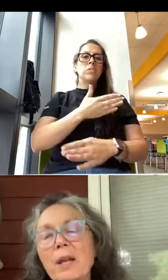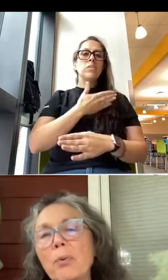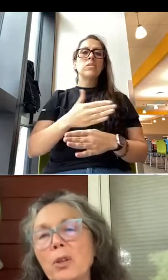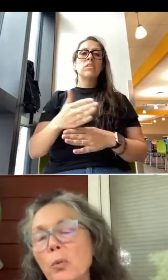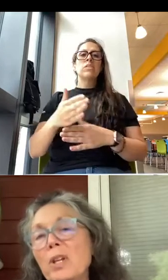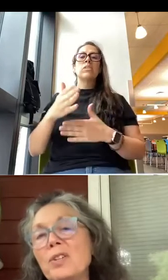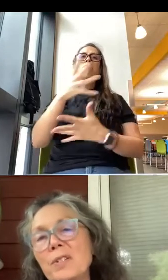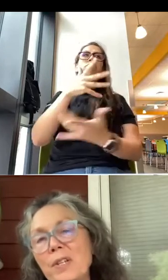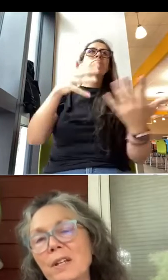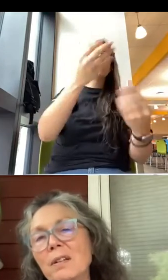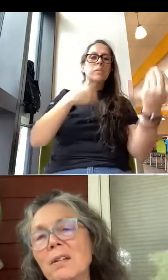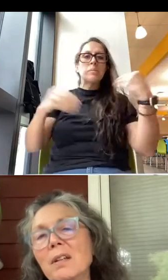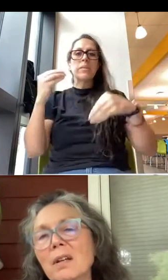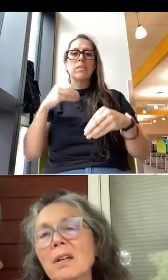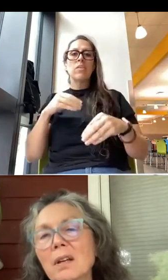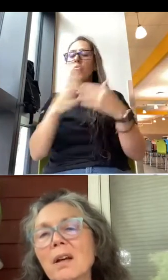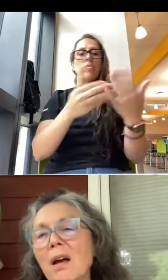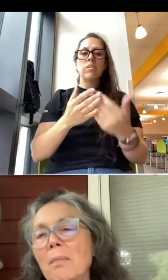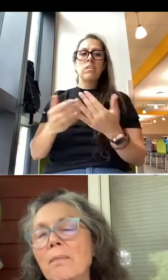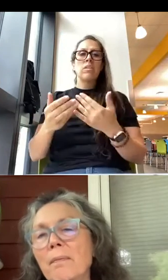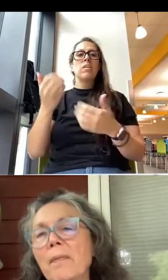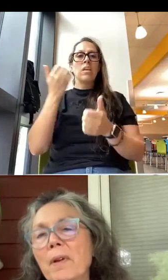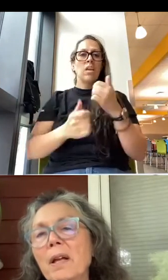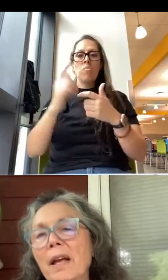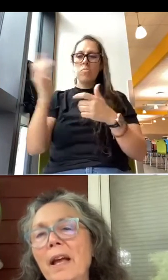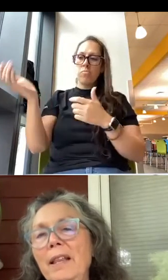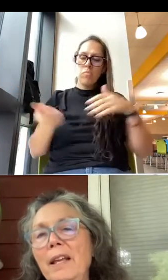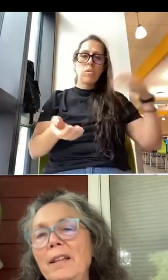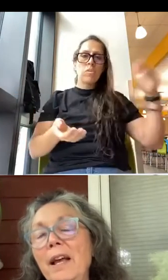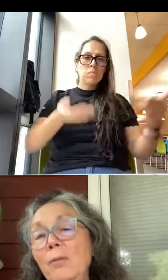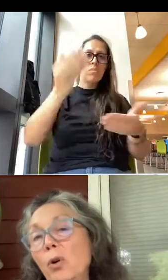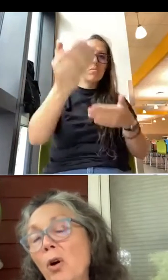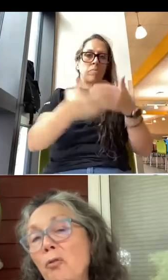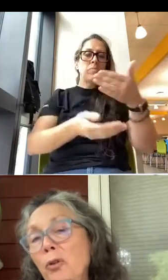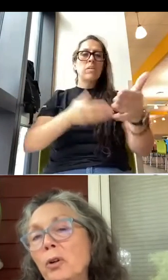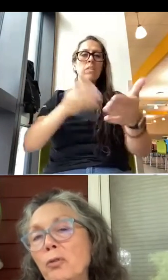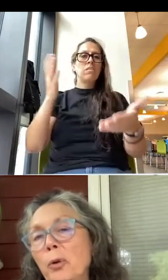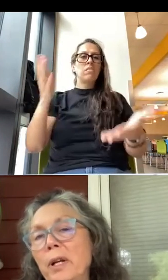and bring the richness in! Um, yeah. And, and then we're all fuller for it.